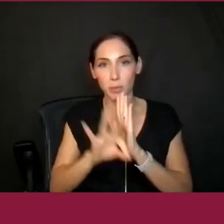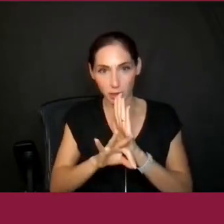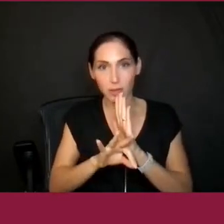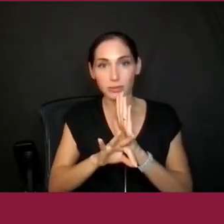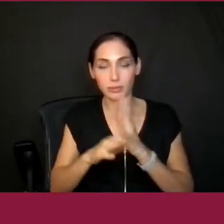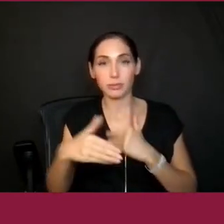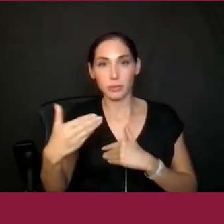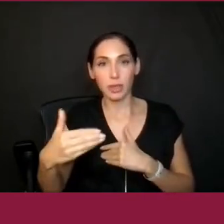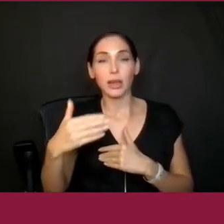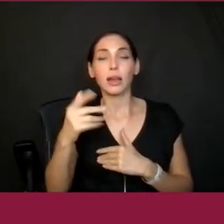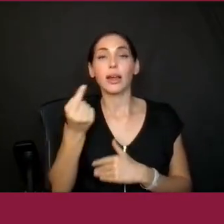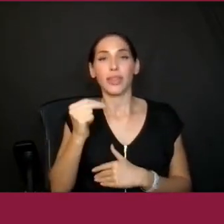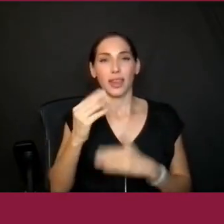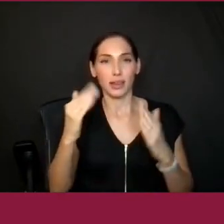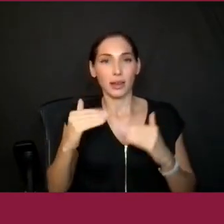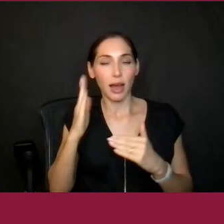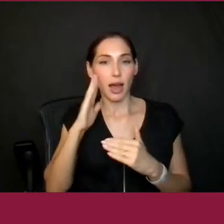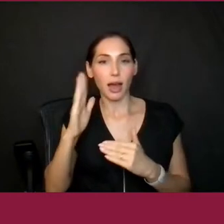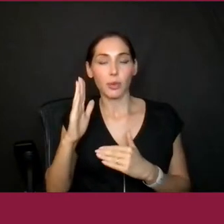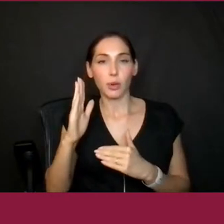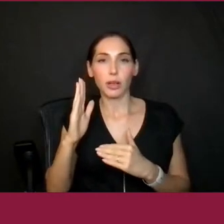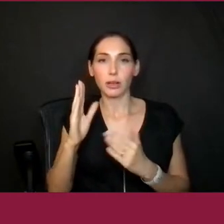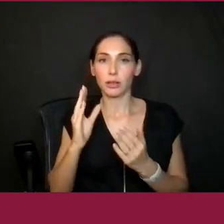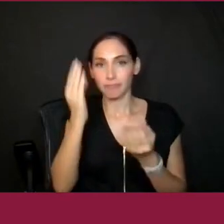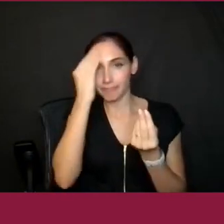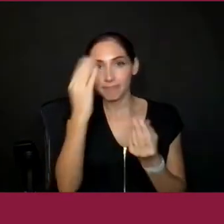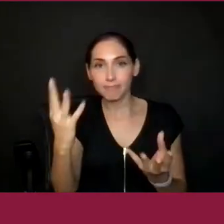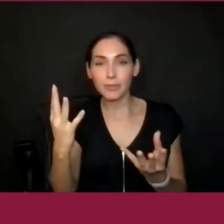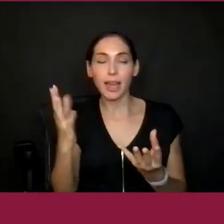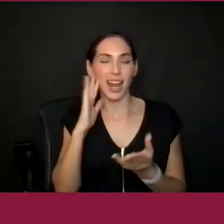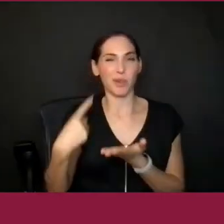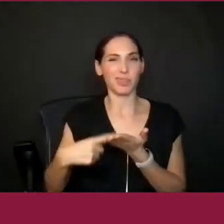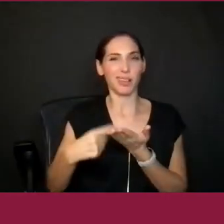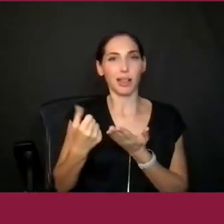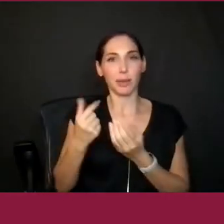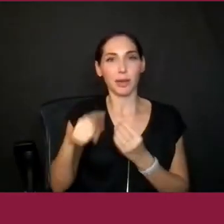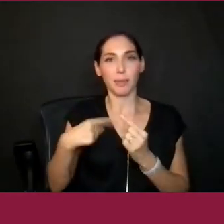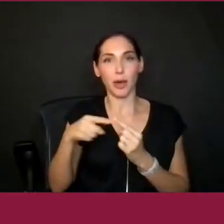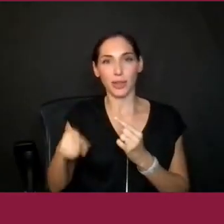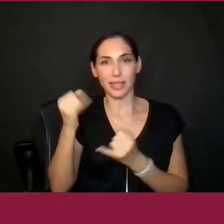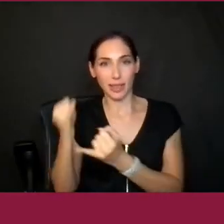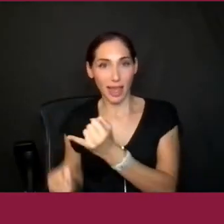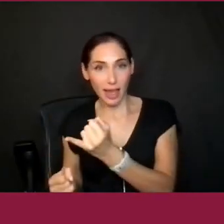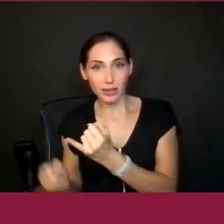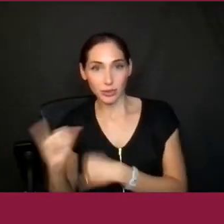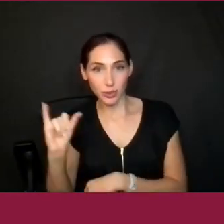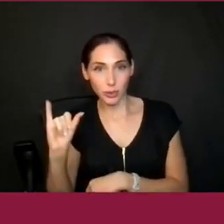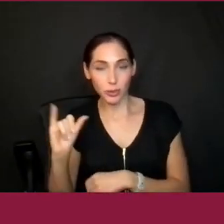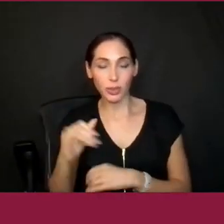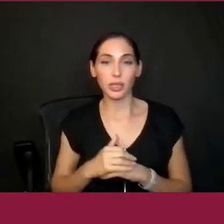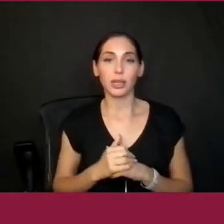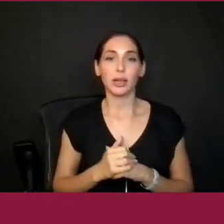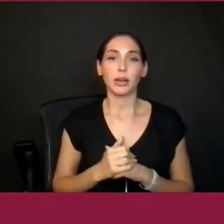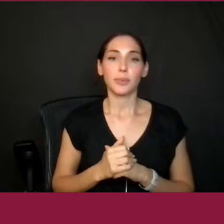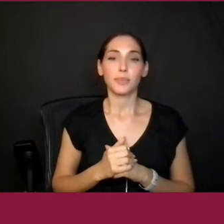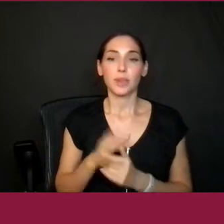And then I'll, of note, and I'll talk a little bit about this at the end as well, um, the student housing